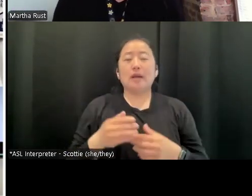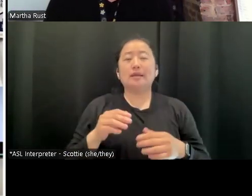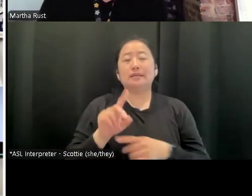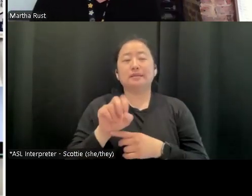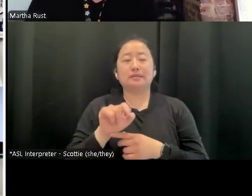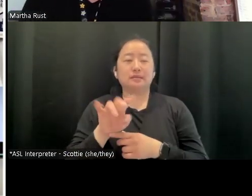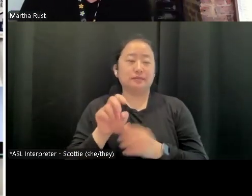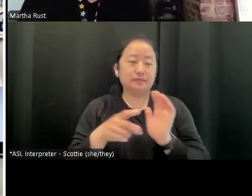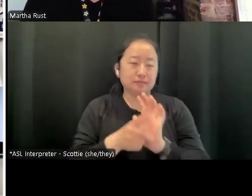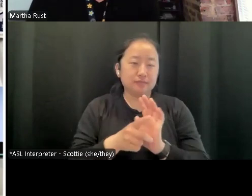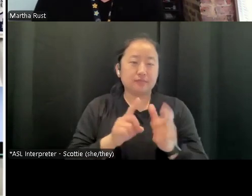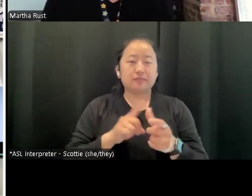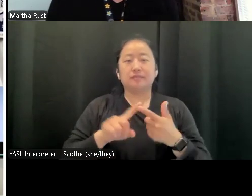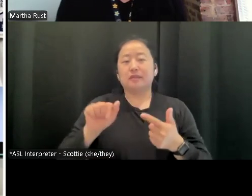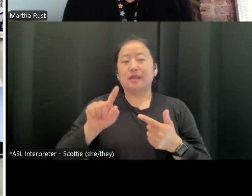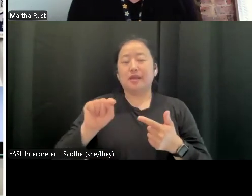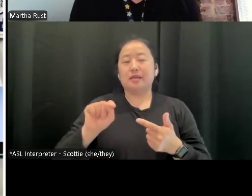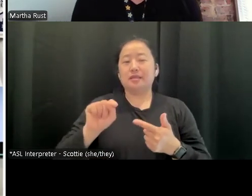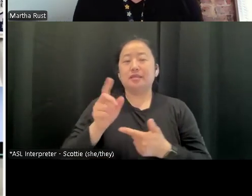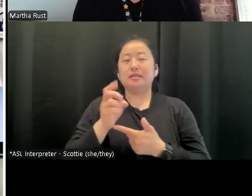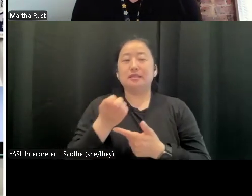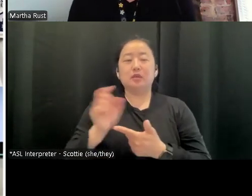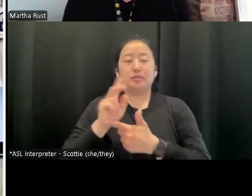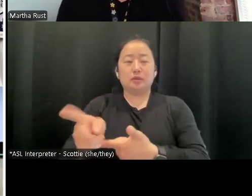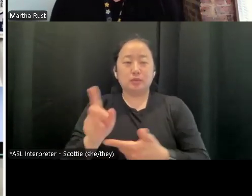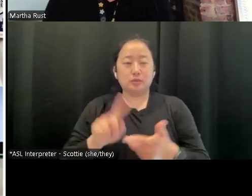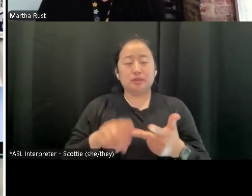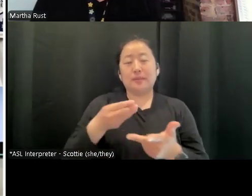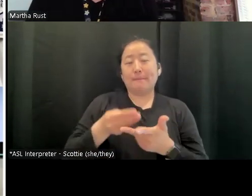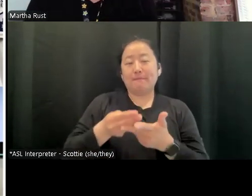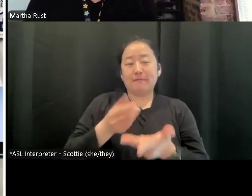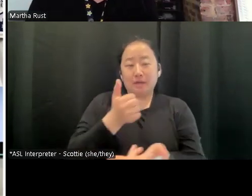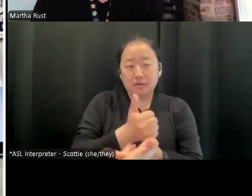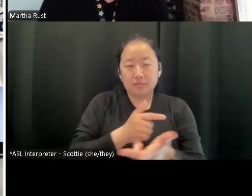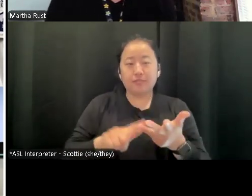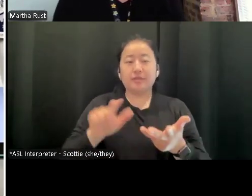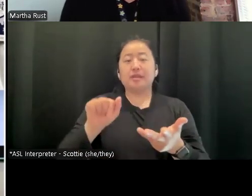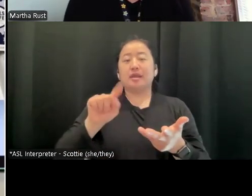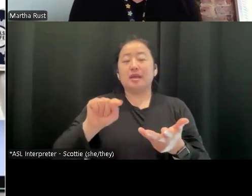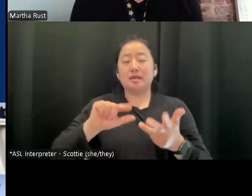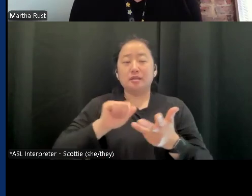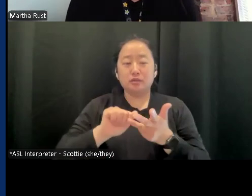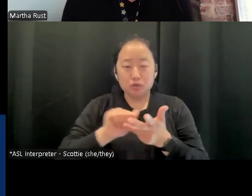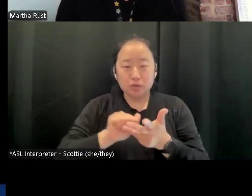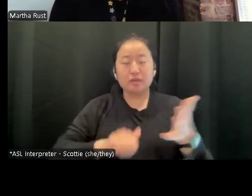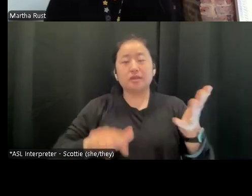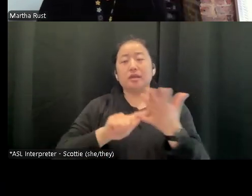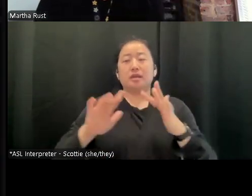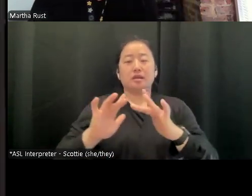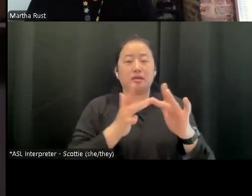device loans, funding resources, assistive technology training and outreach support.